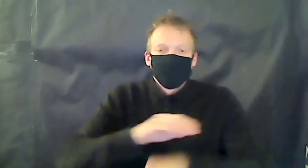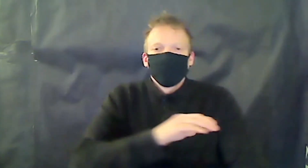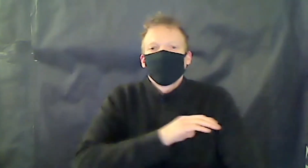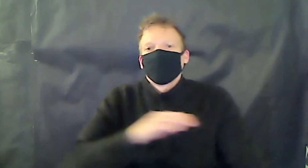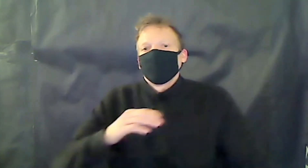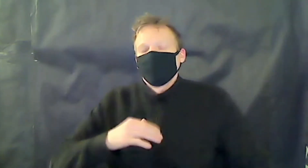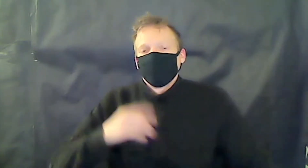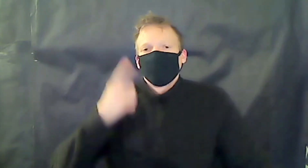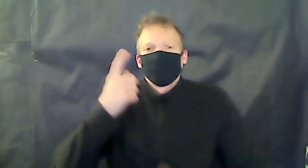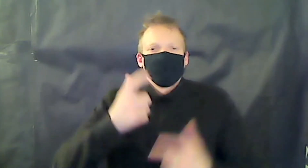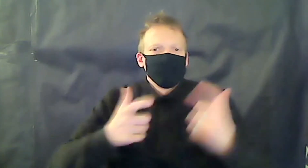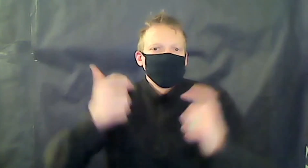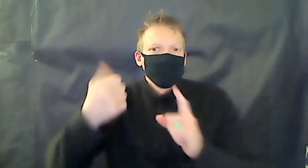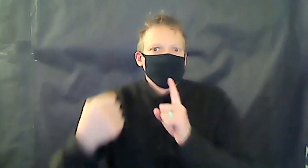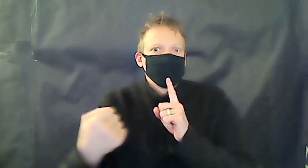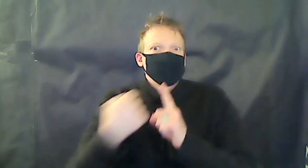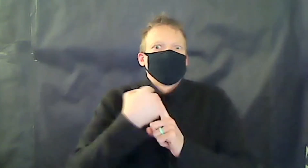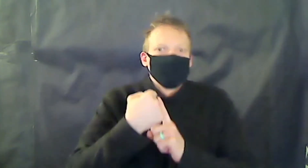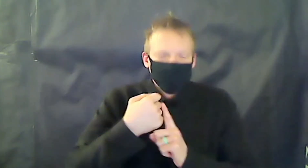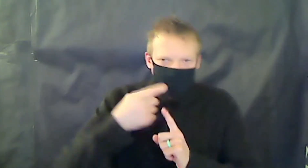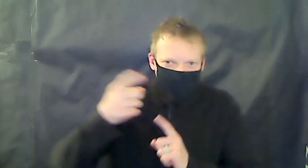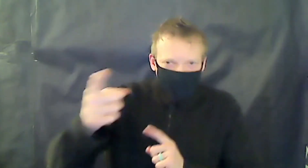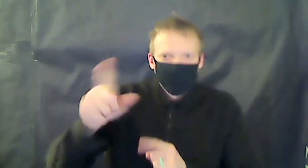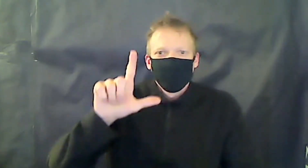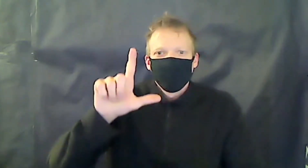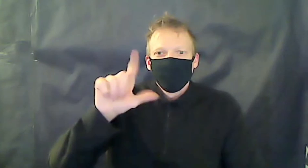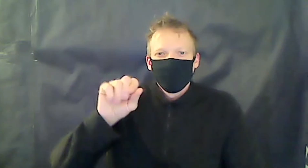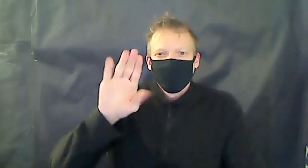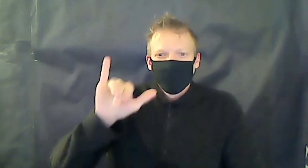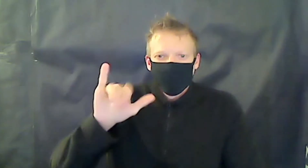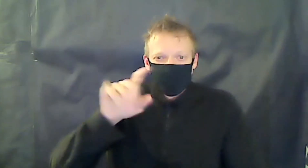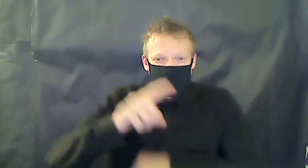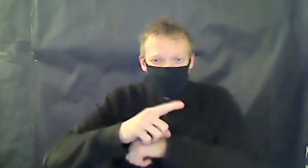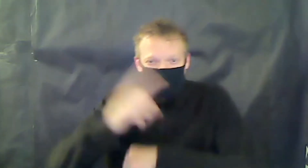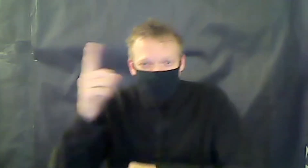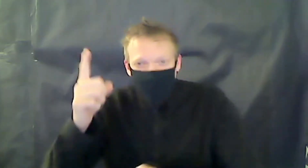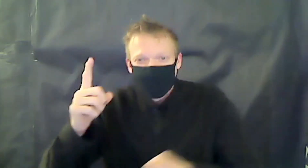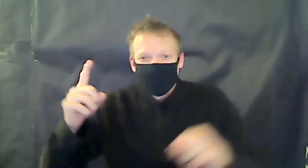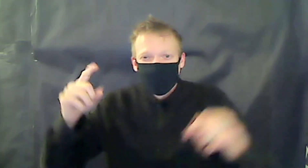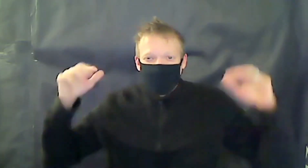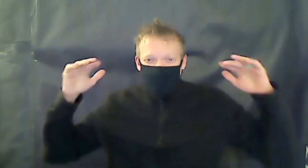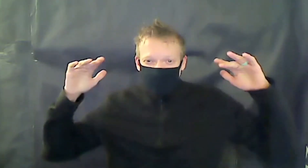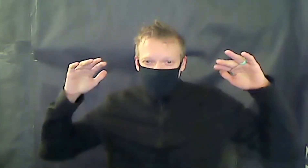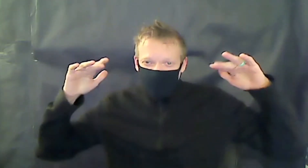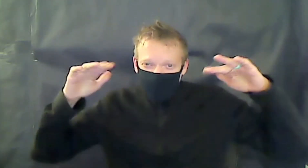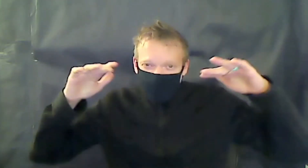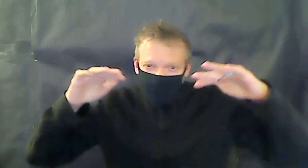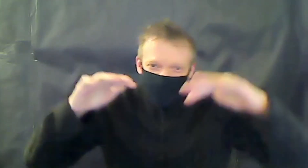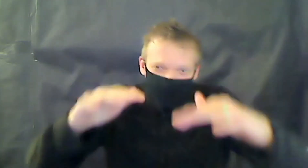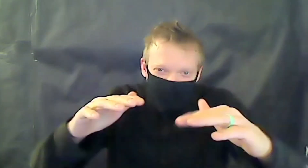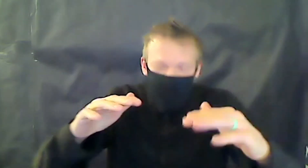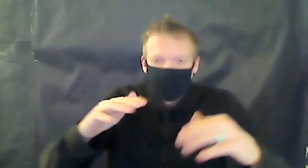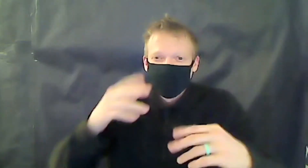I have wonderful memories working with the Commission, and one in specific was Lobby Day.